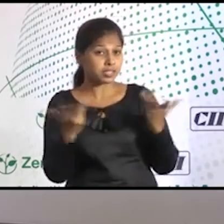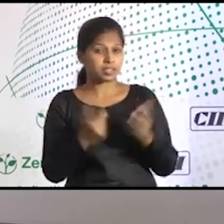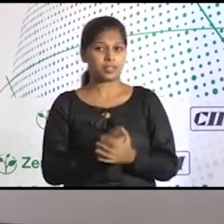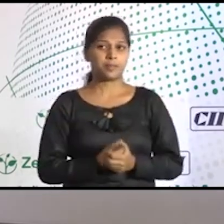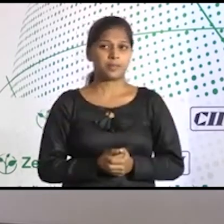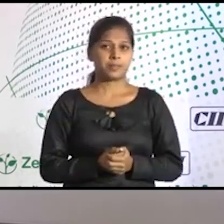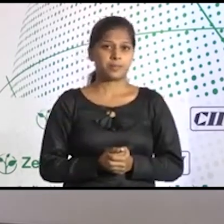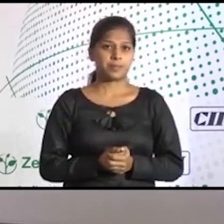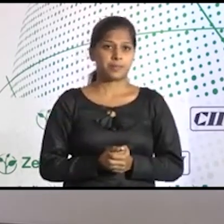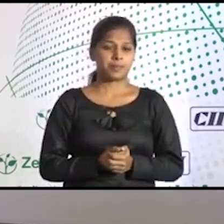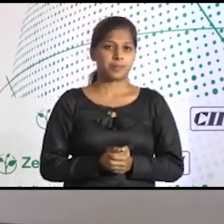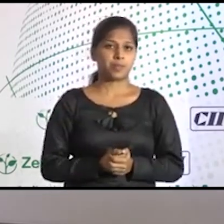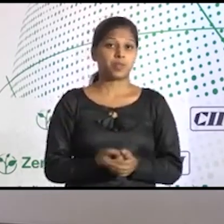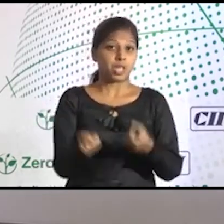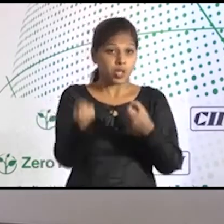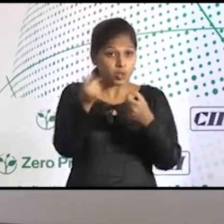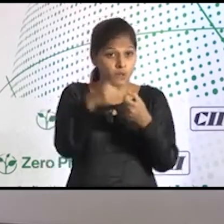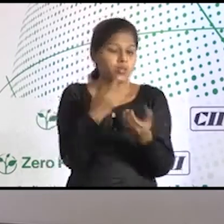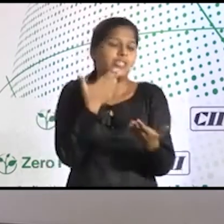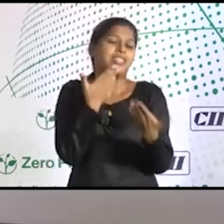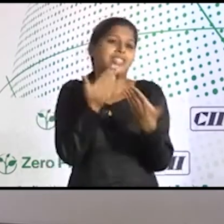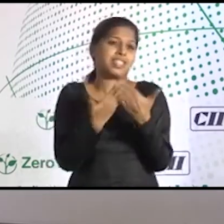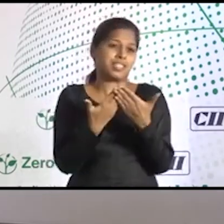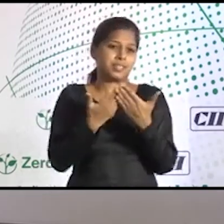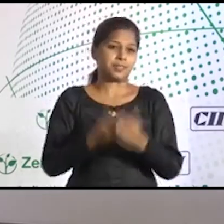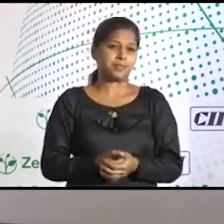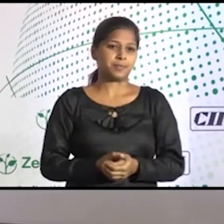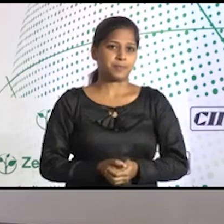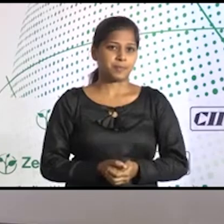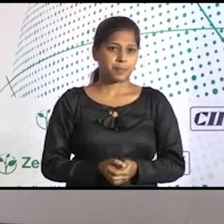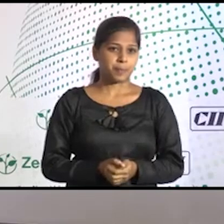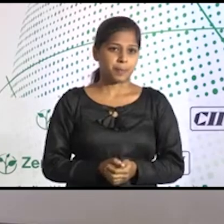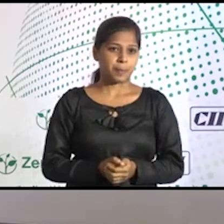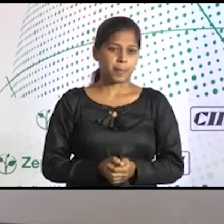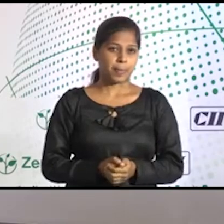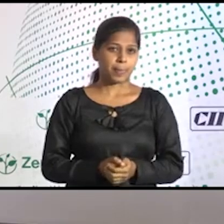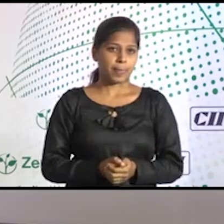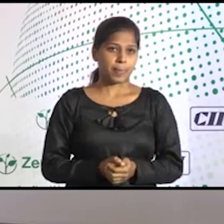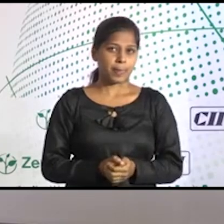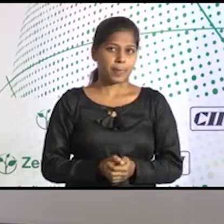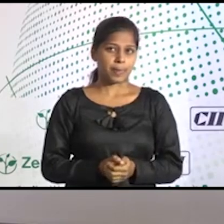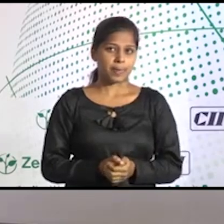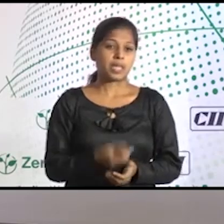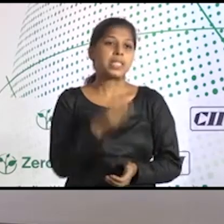But he joined us last. Thank you. And like Miguel said, the best, sweetest last.